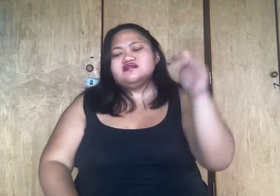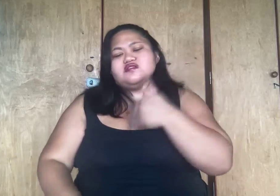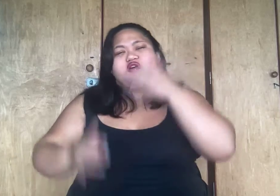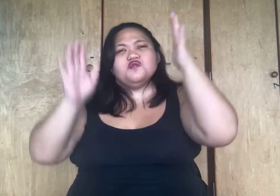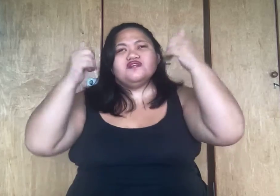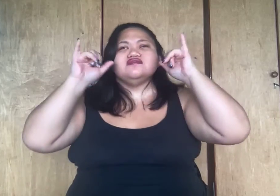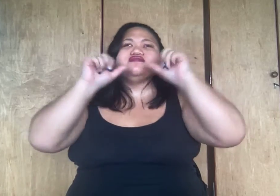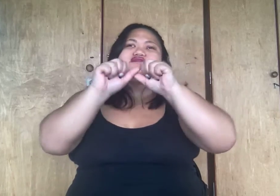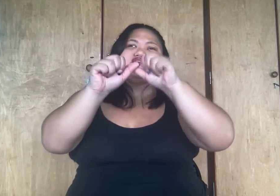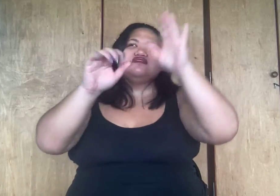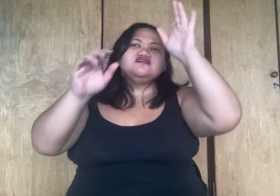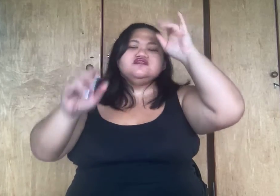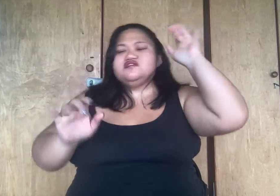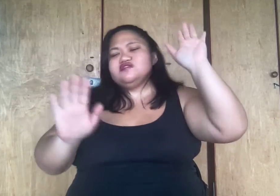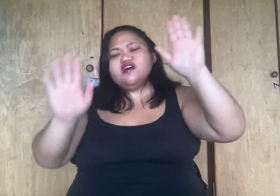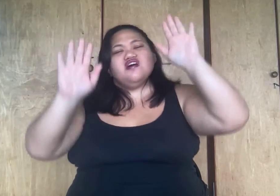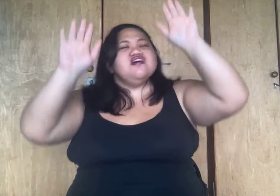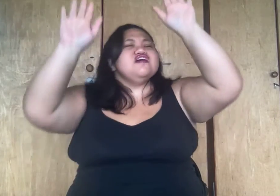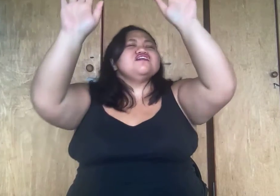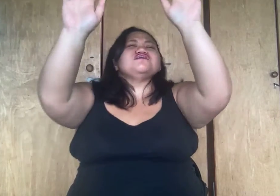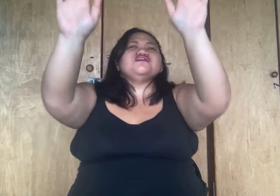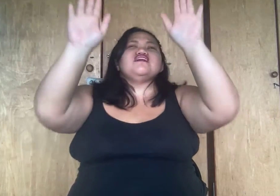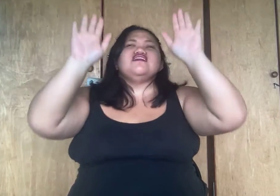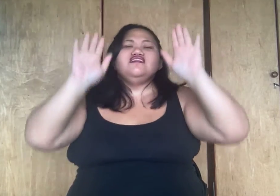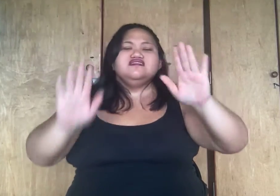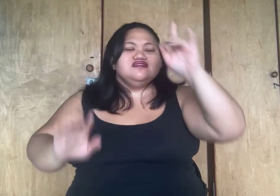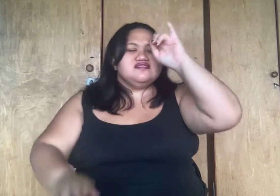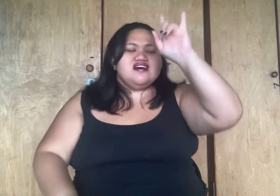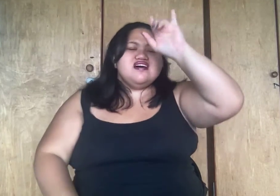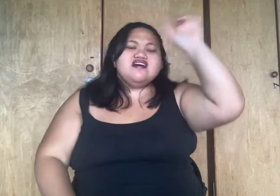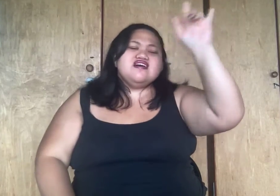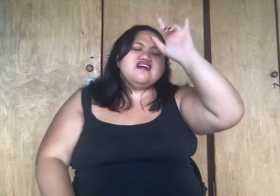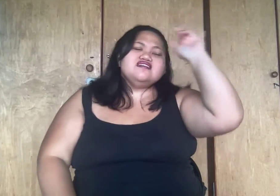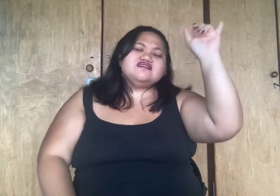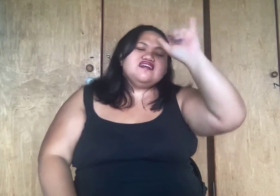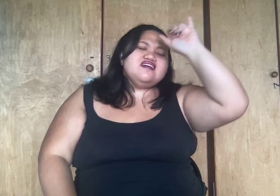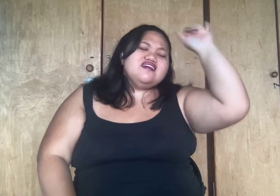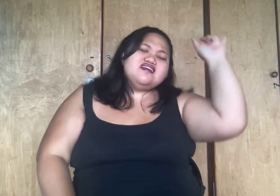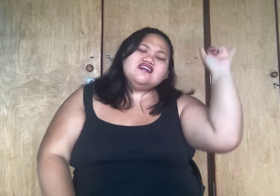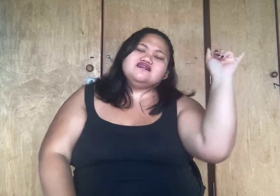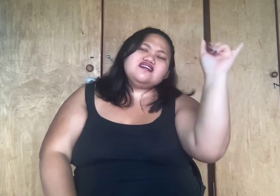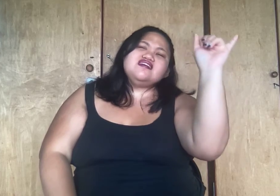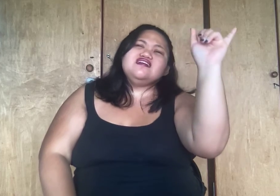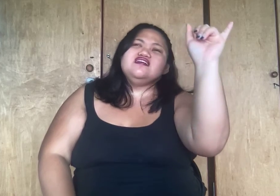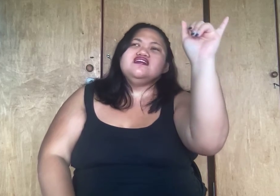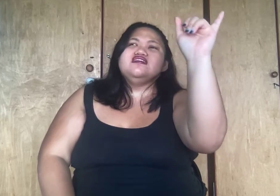... still my soul will sing ... ... your praise ... ... unending ...